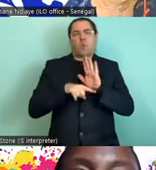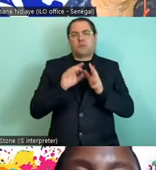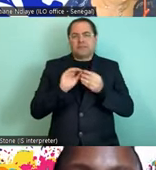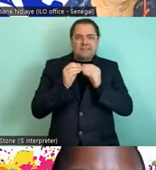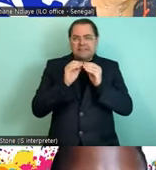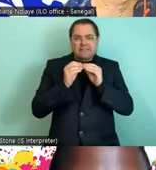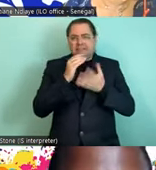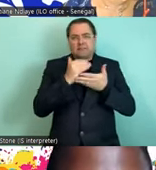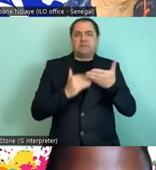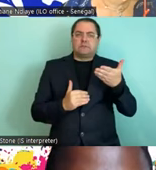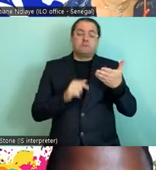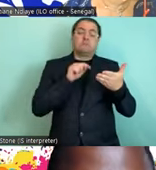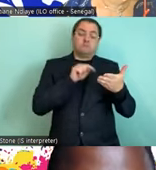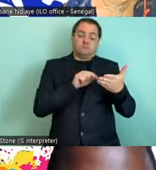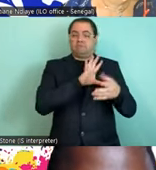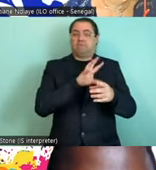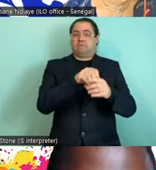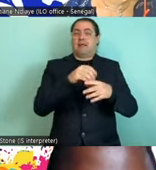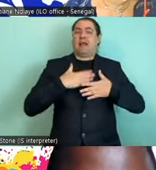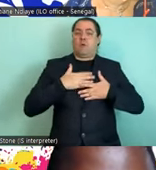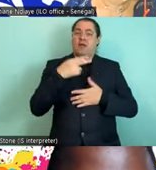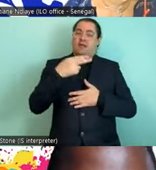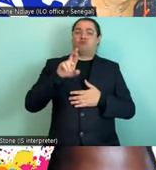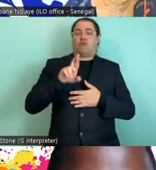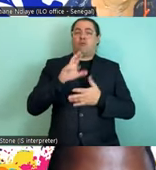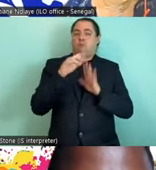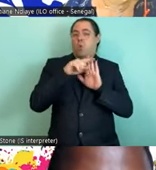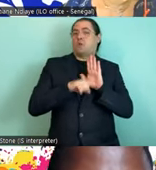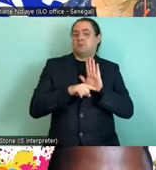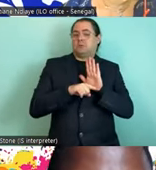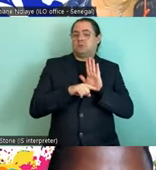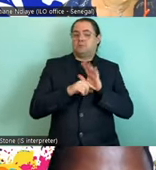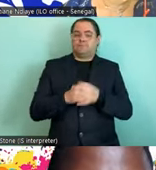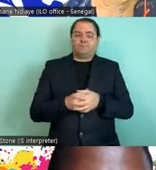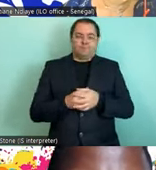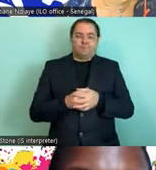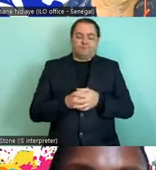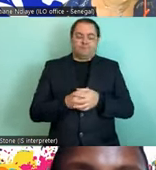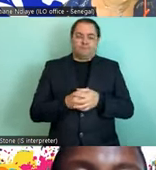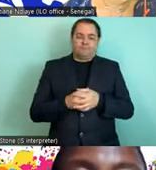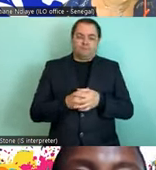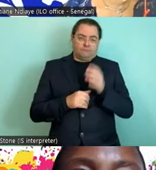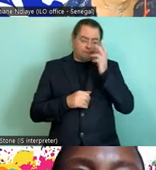in calculated into our main 10:37:24 HR policy manual. We also did disability,